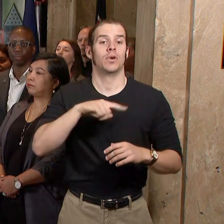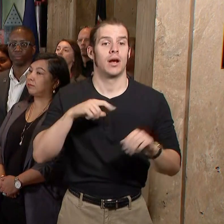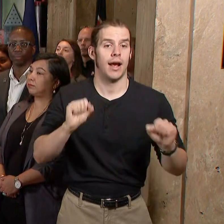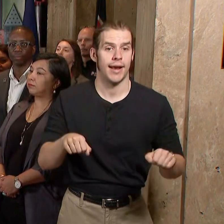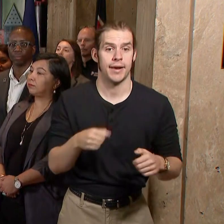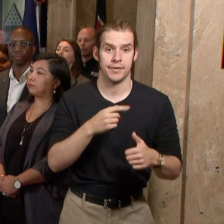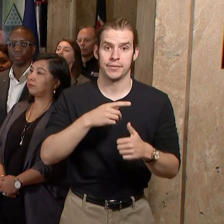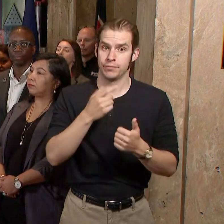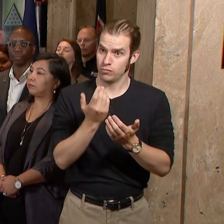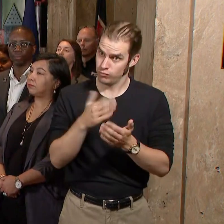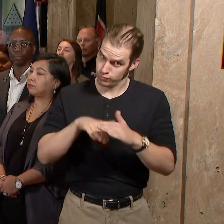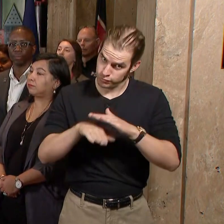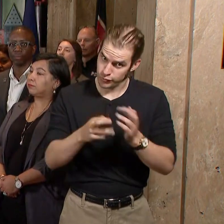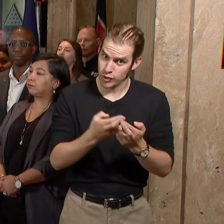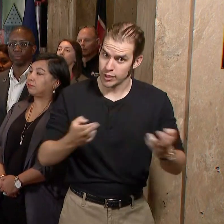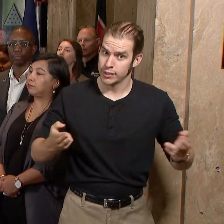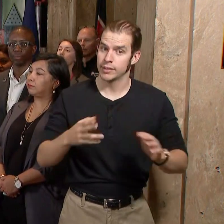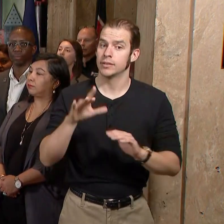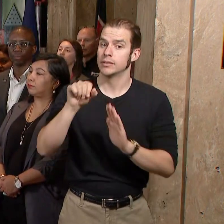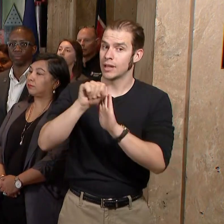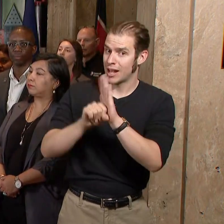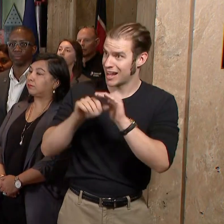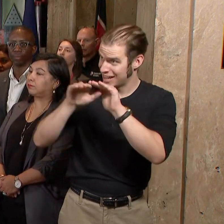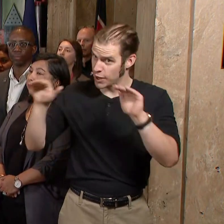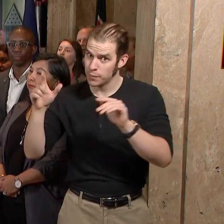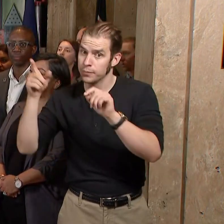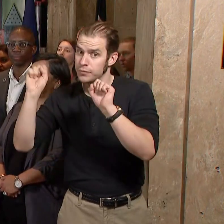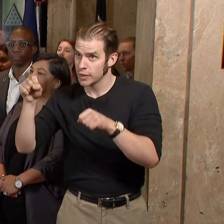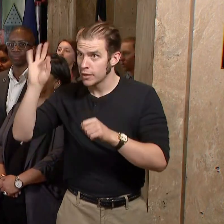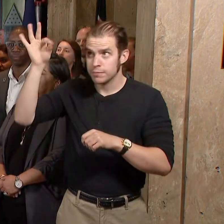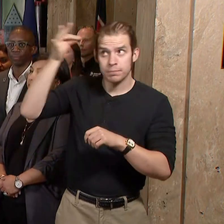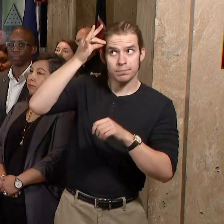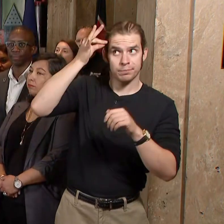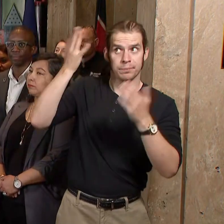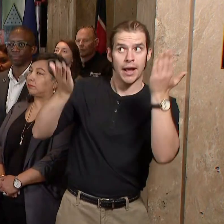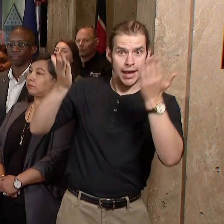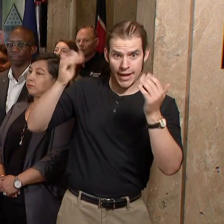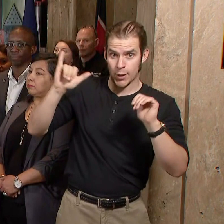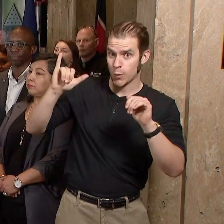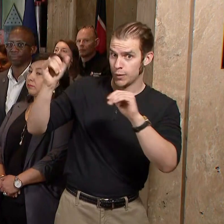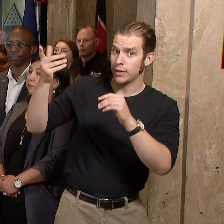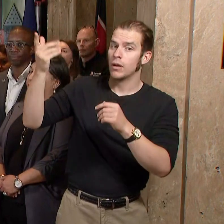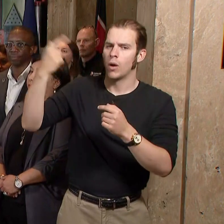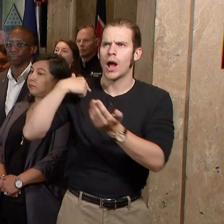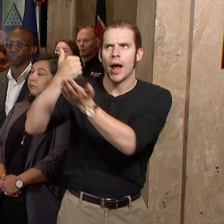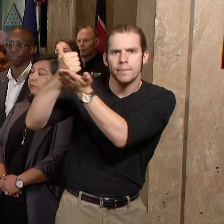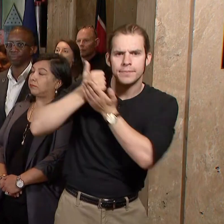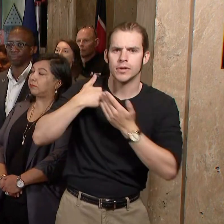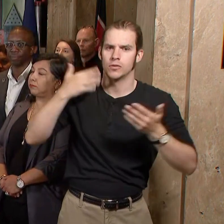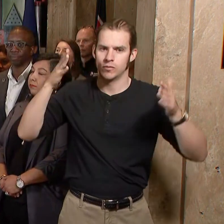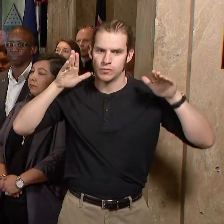potentially at the federal level. But more importantly, it helps us focus the work of our city. Around these outcomes, we know that